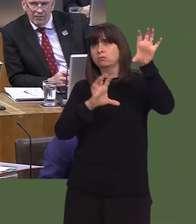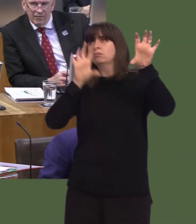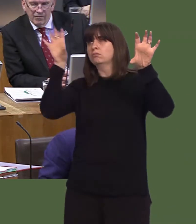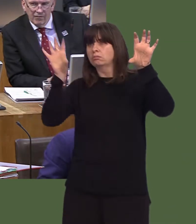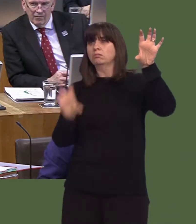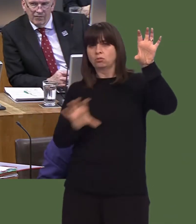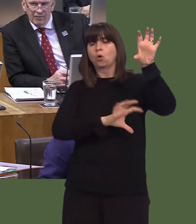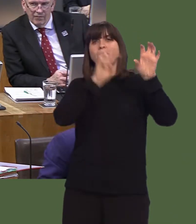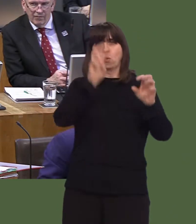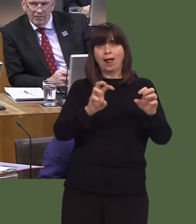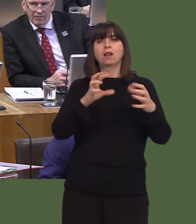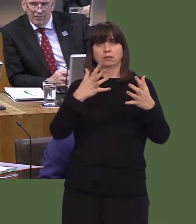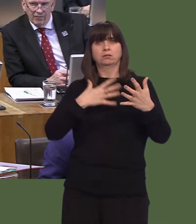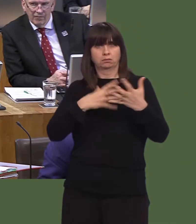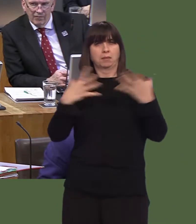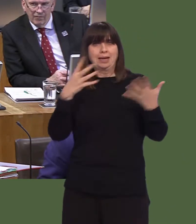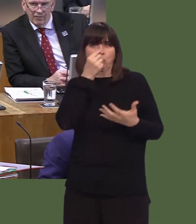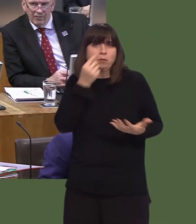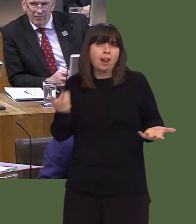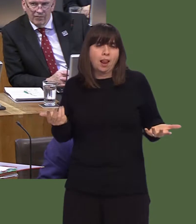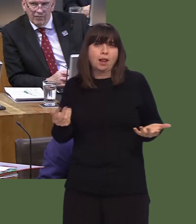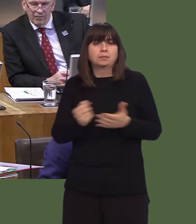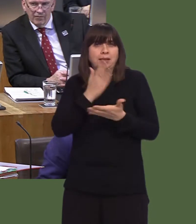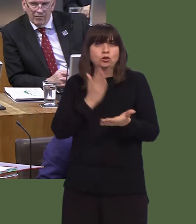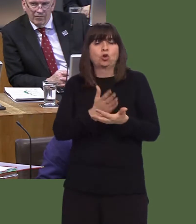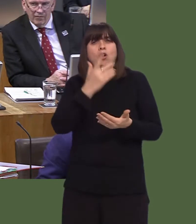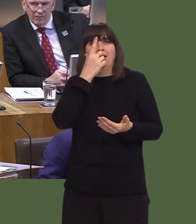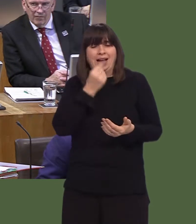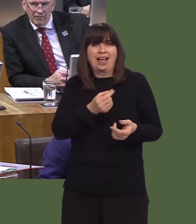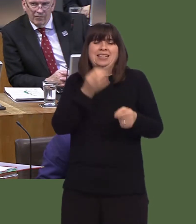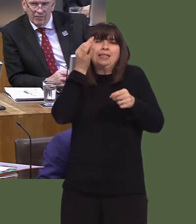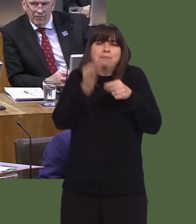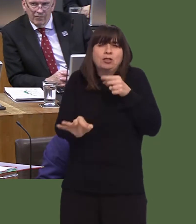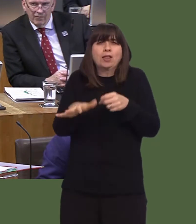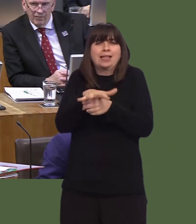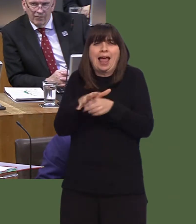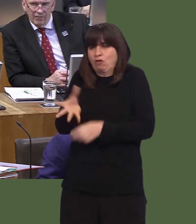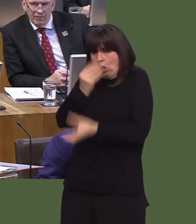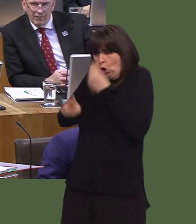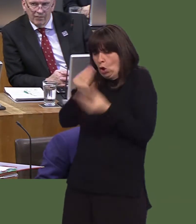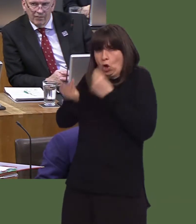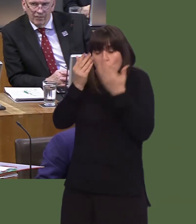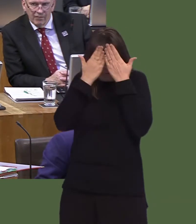Wales, whilst of course ensuring that people have access to as many specialisms as they can to build up their experience.